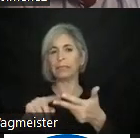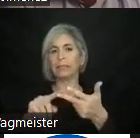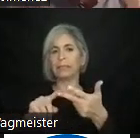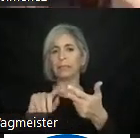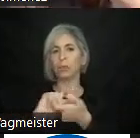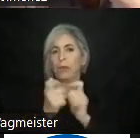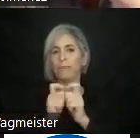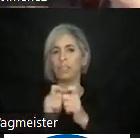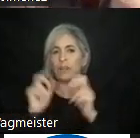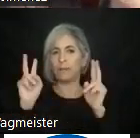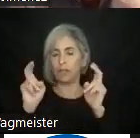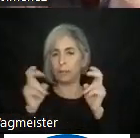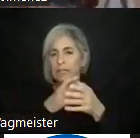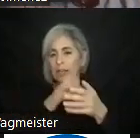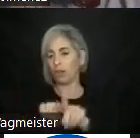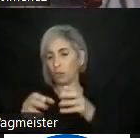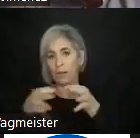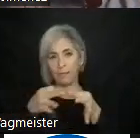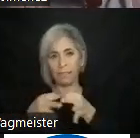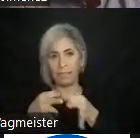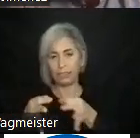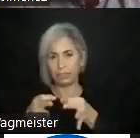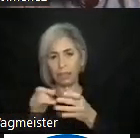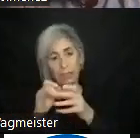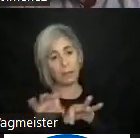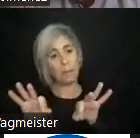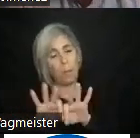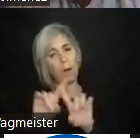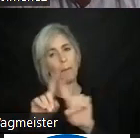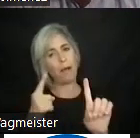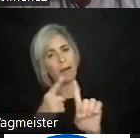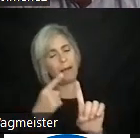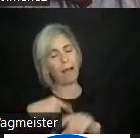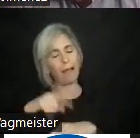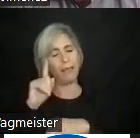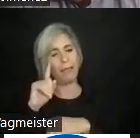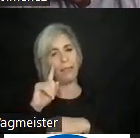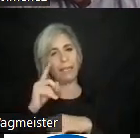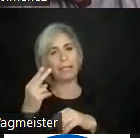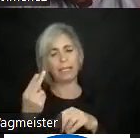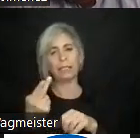and others. That's important but I think it is useful and then now